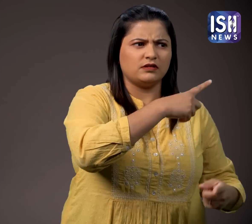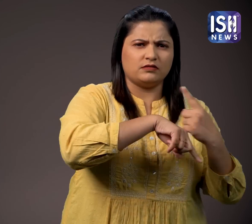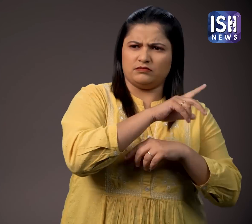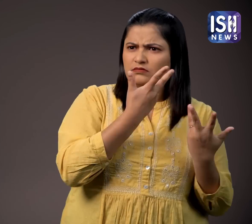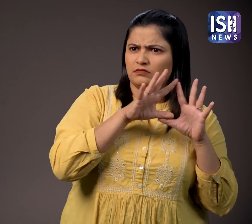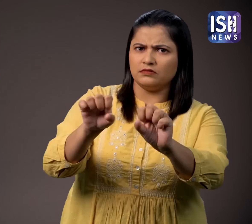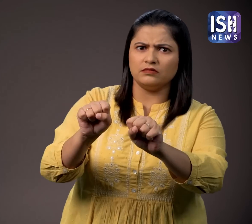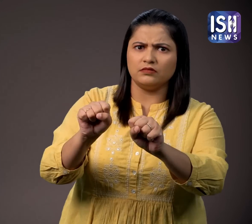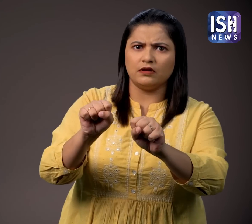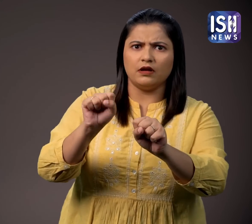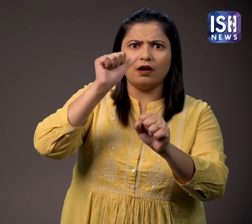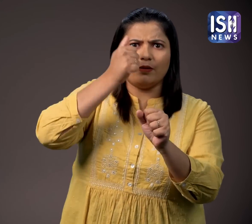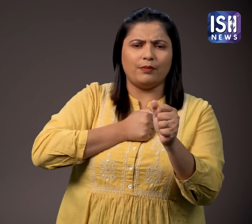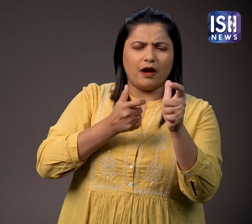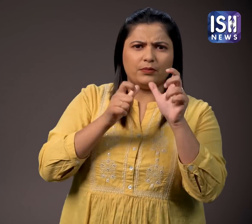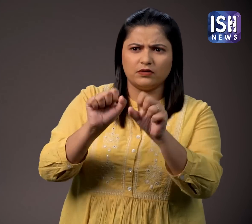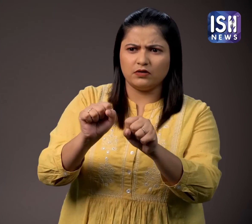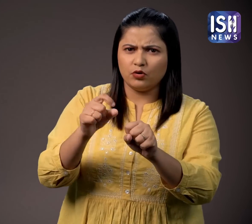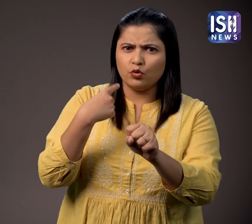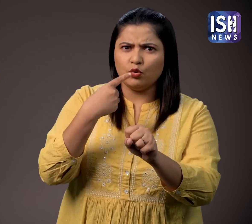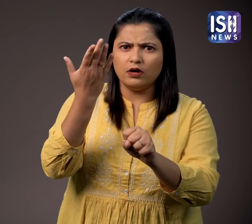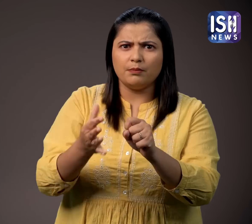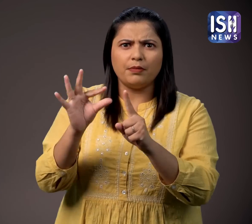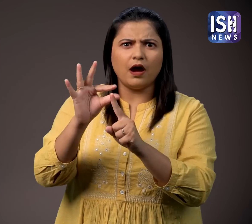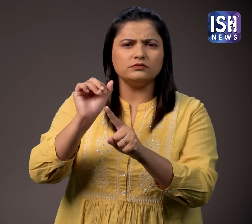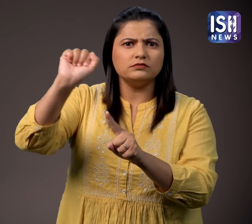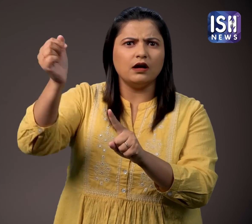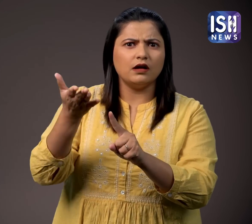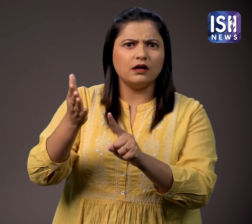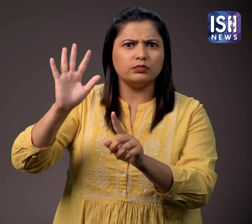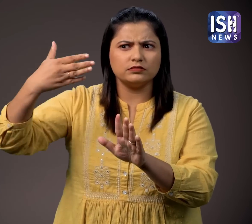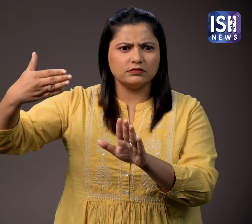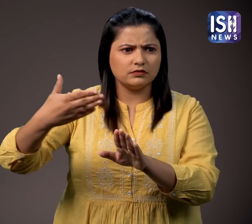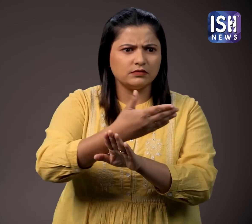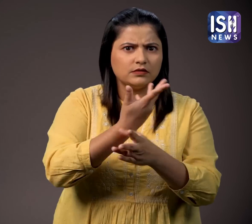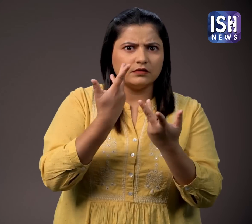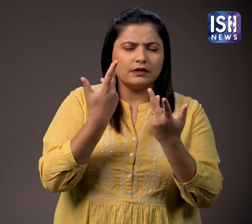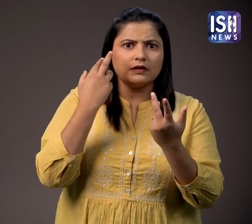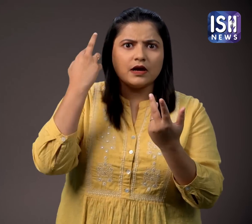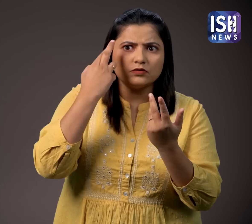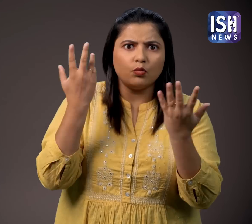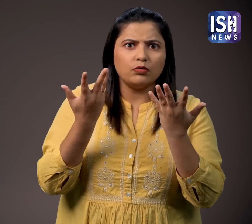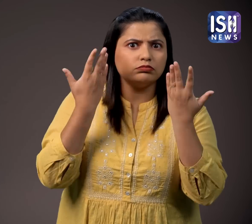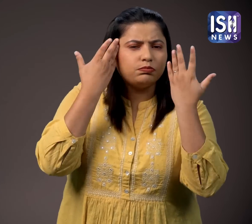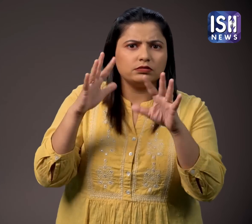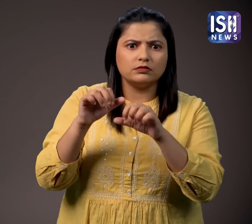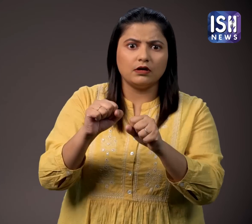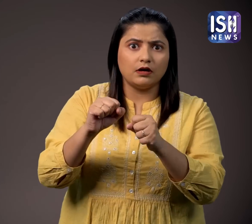Indian soldiers quickly caught him, and now are trying to find out the reason he entered India.